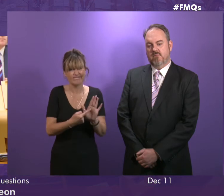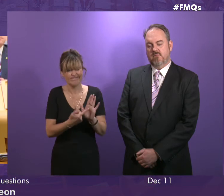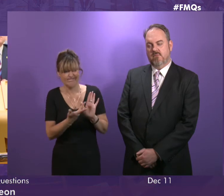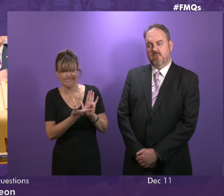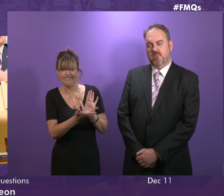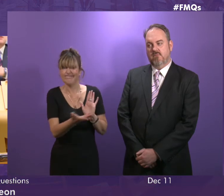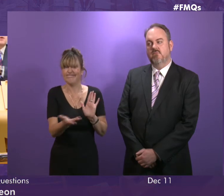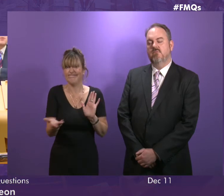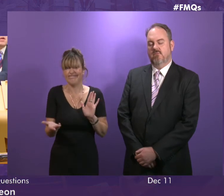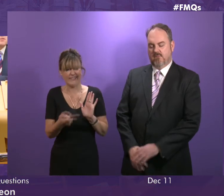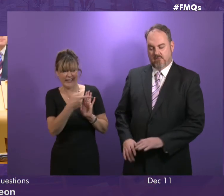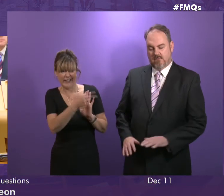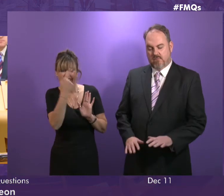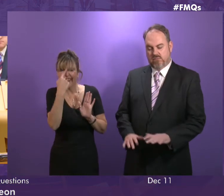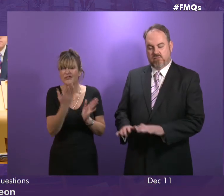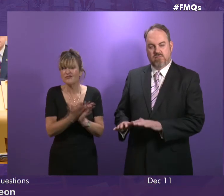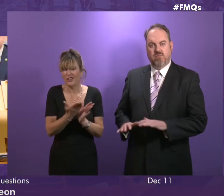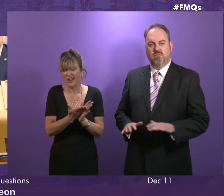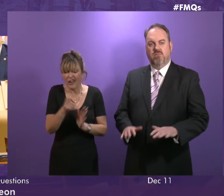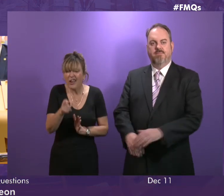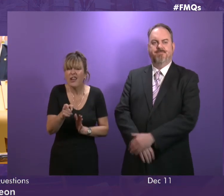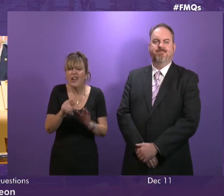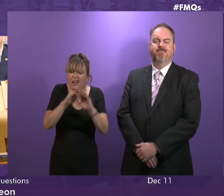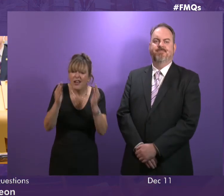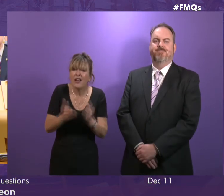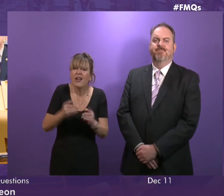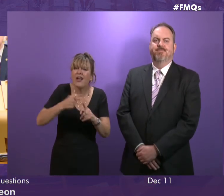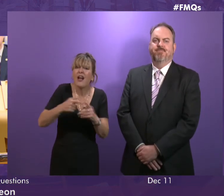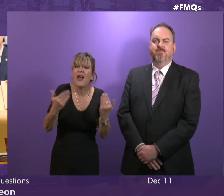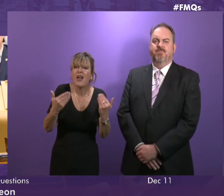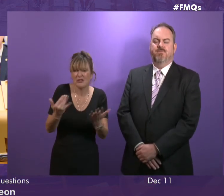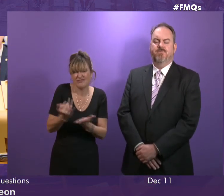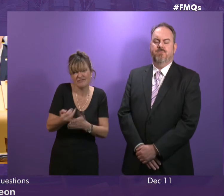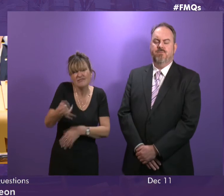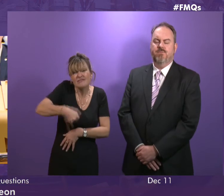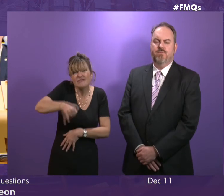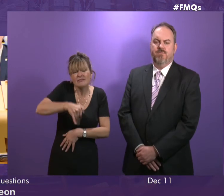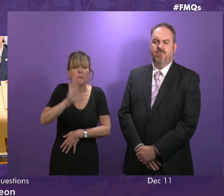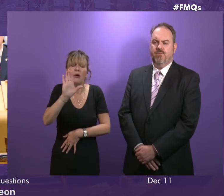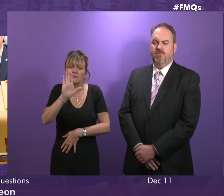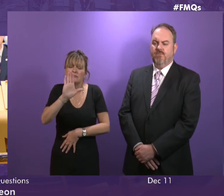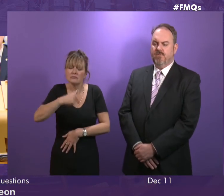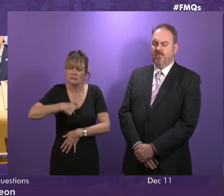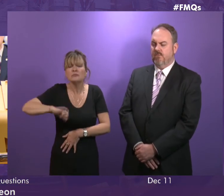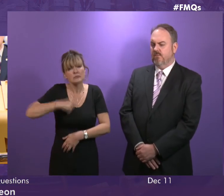the level of priority that the UK Government gives to those issues. There is no doubt that the Scottish Government will lead by example. We will seek to work